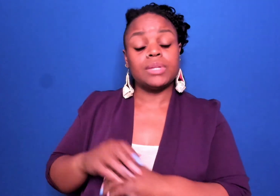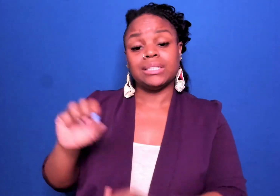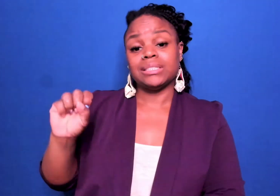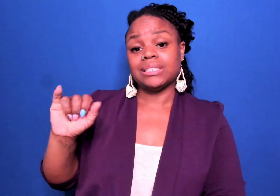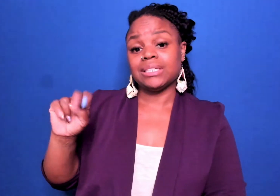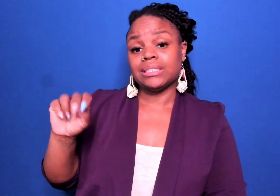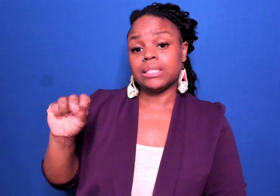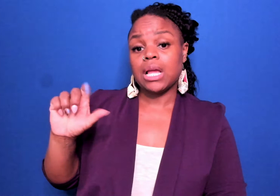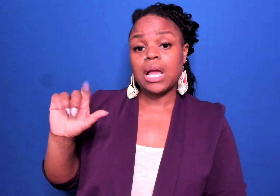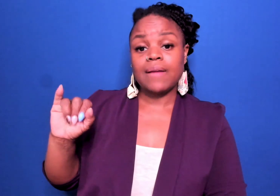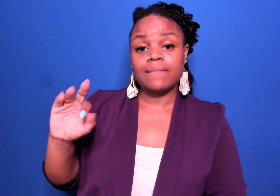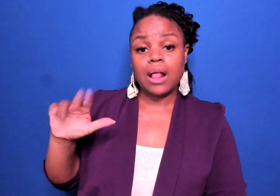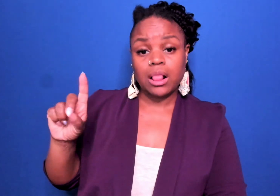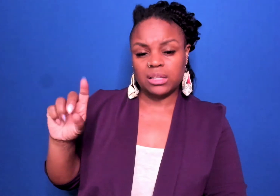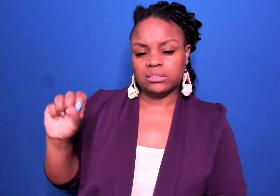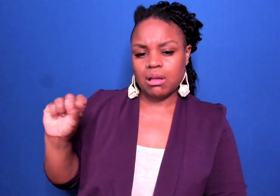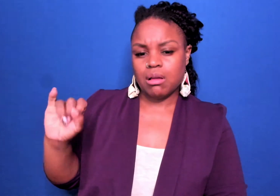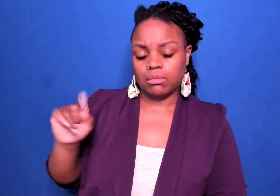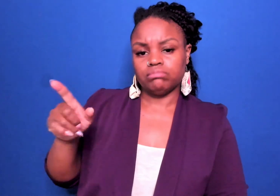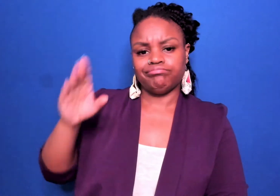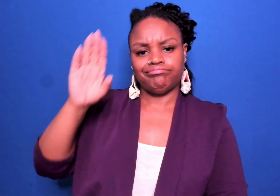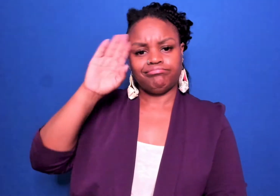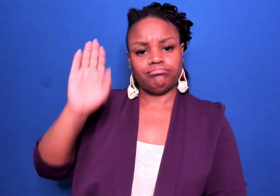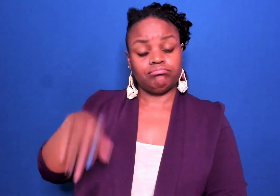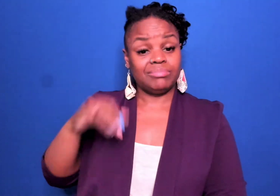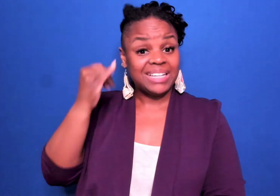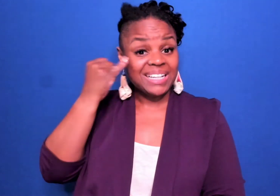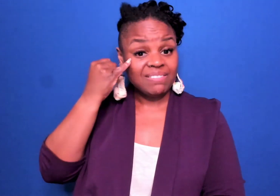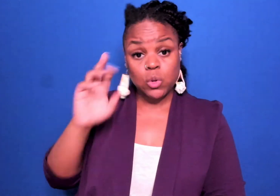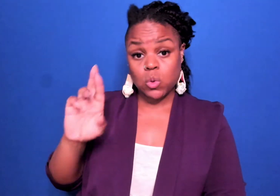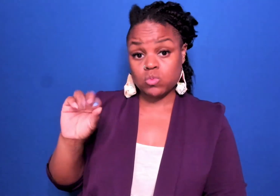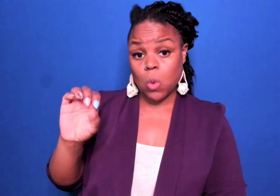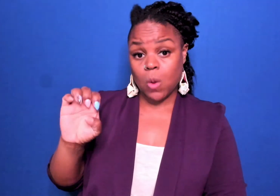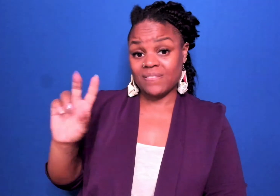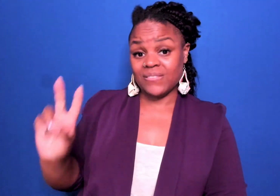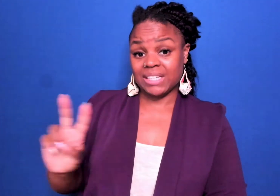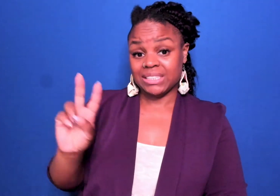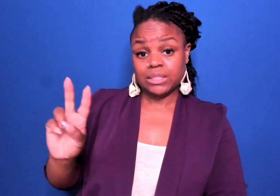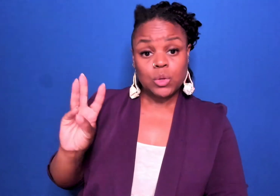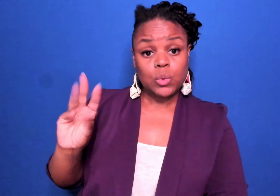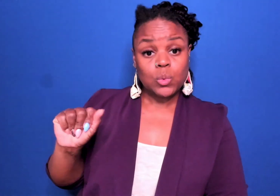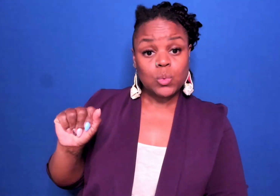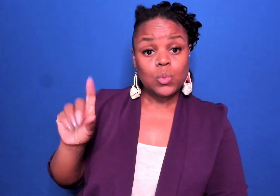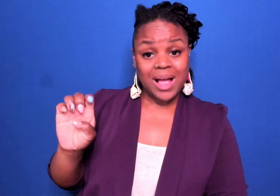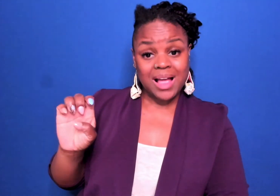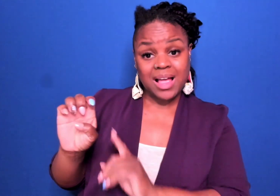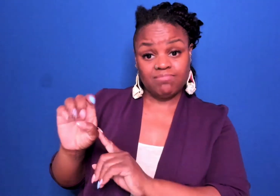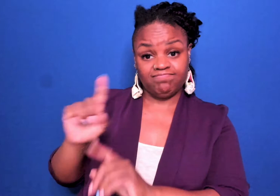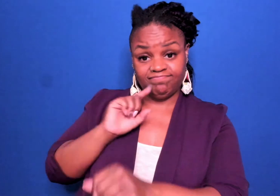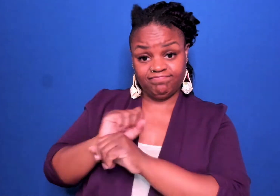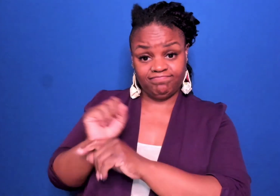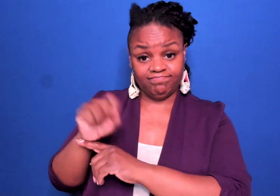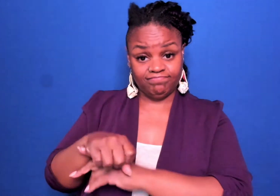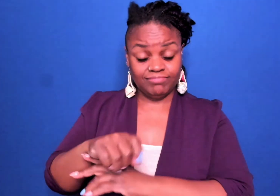Sins Invalid knows that if Roe v. Wade is overturned,